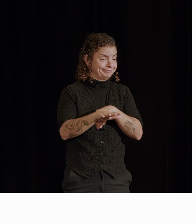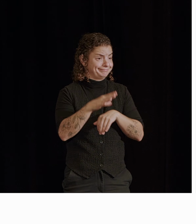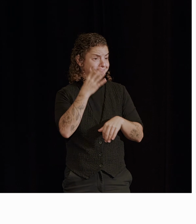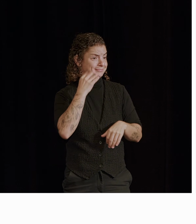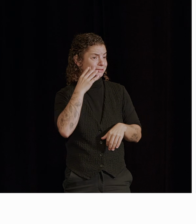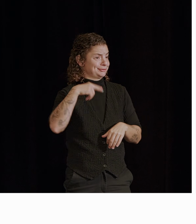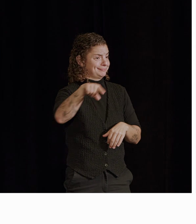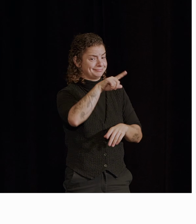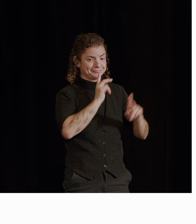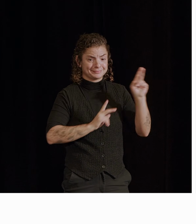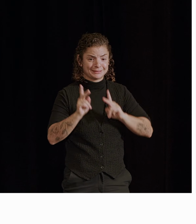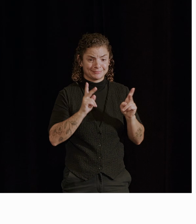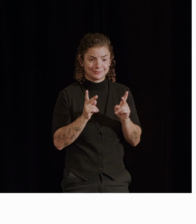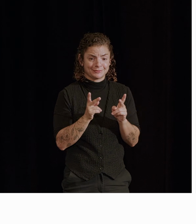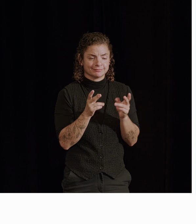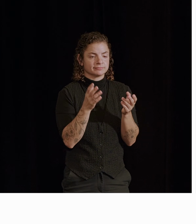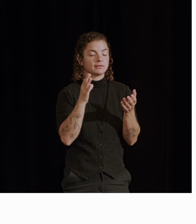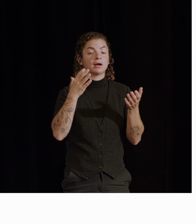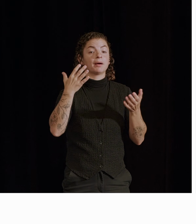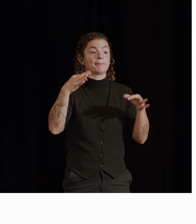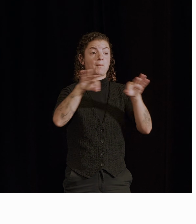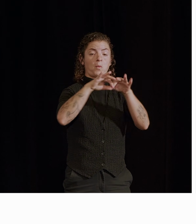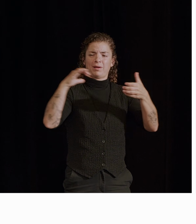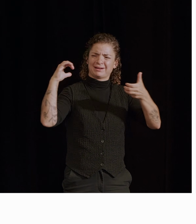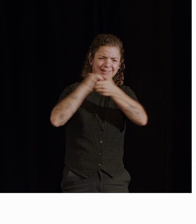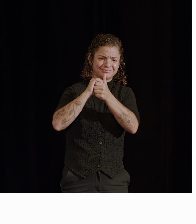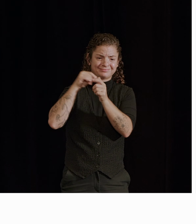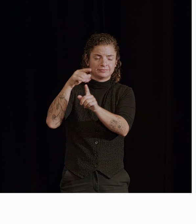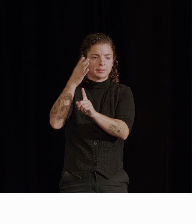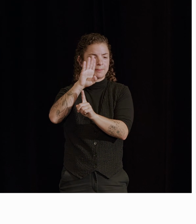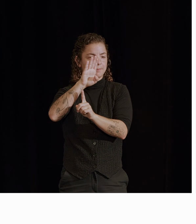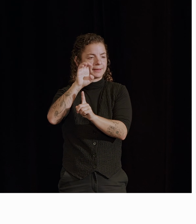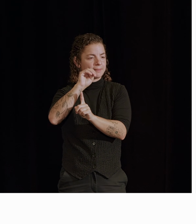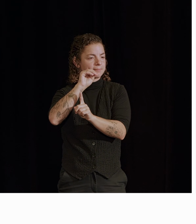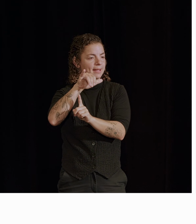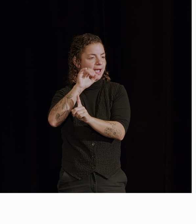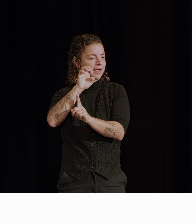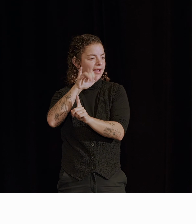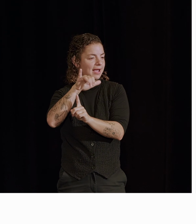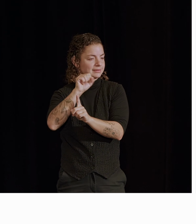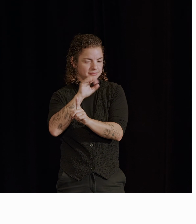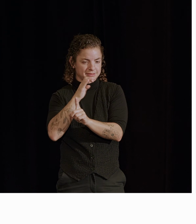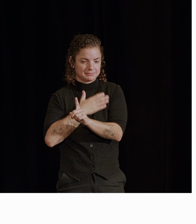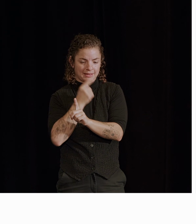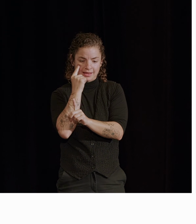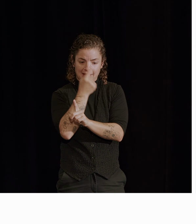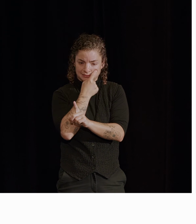Through the call of volunteer feature, a blind or low vision user can initiate hands-free calls